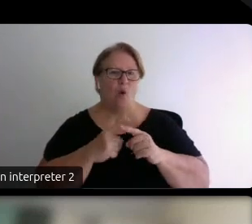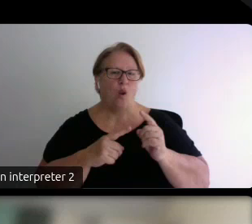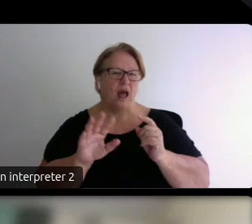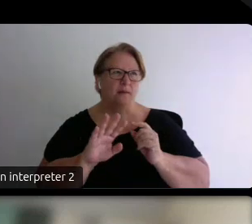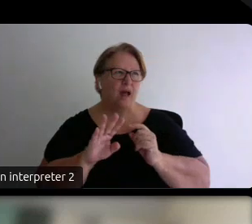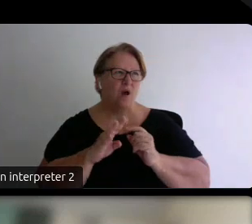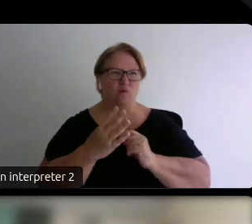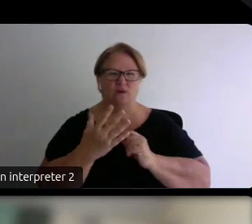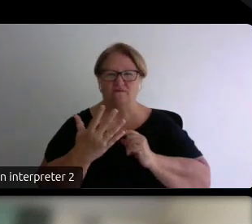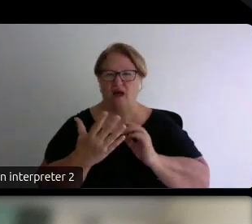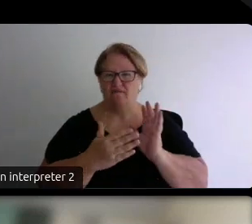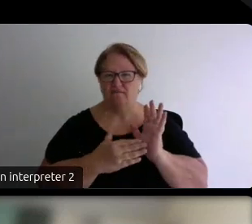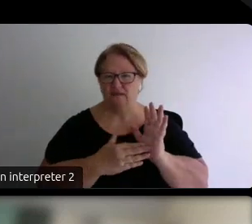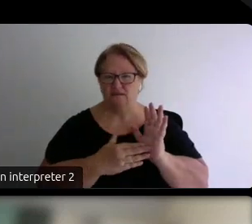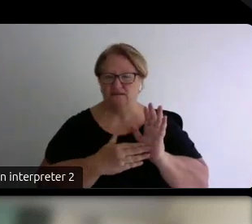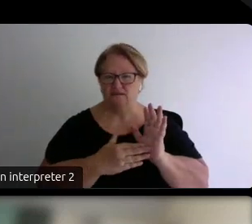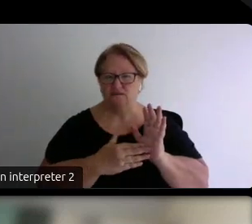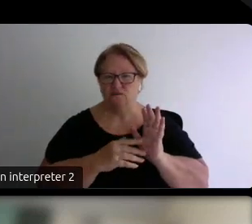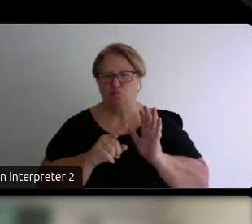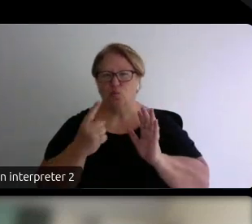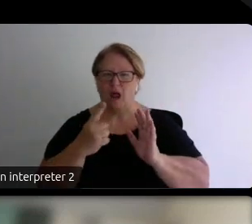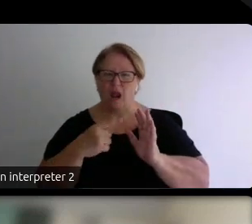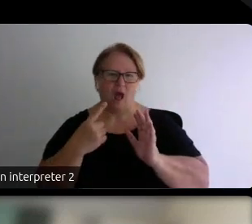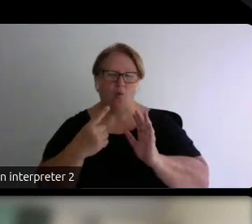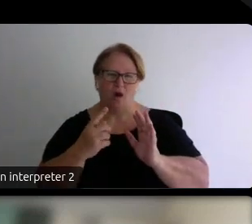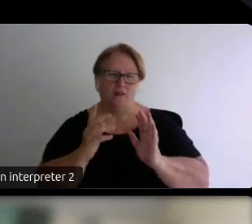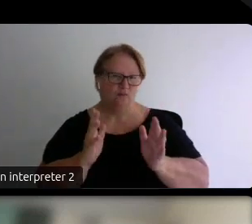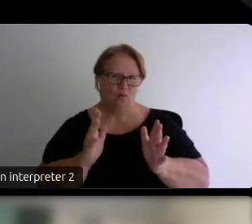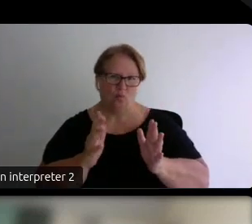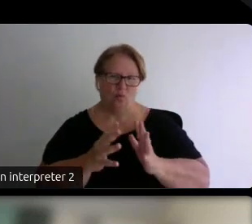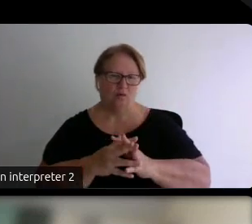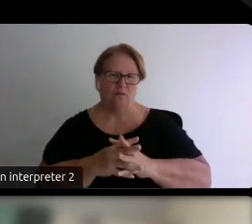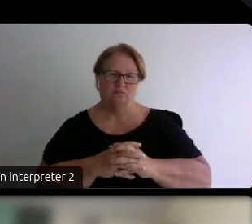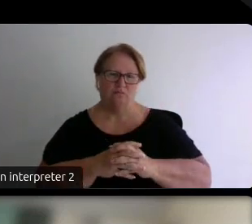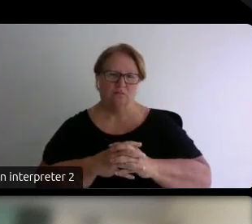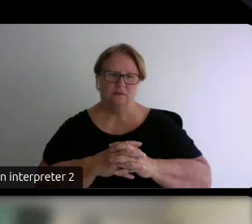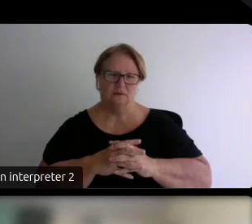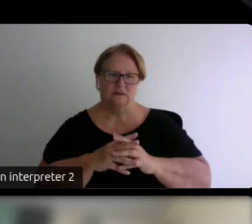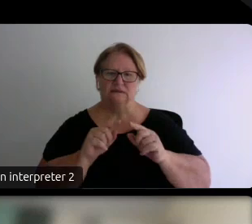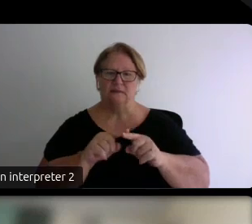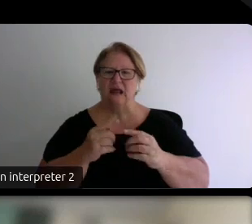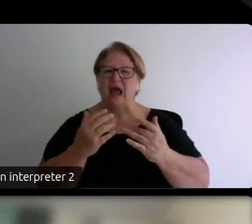to um an hour. Um you know depending on the size of the group and how many questions that may be